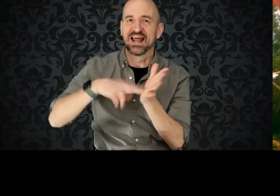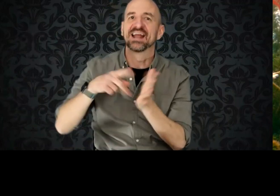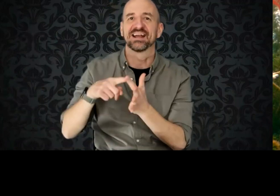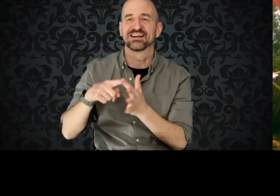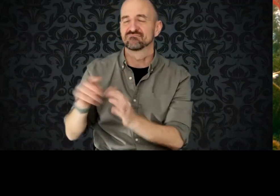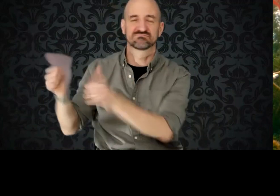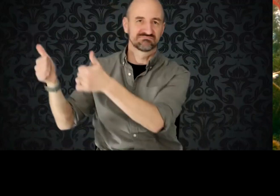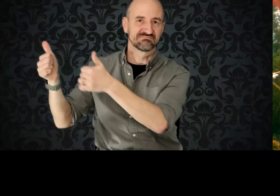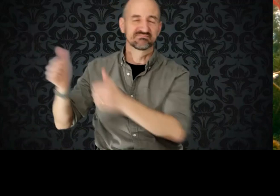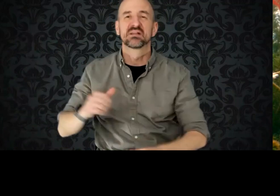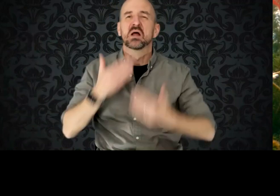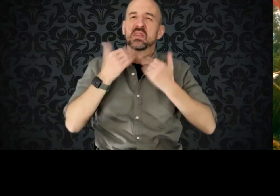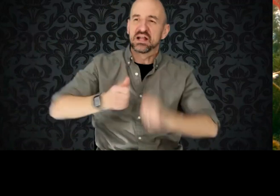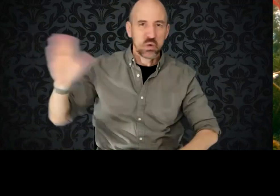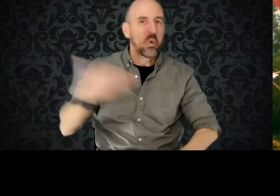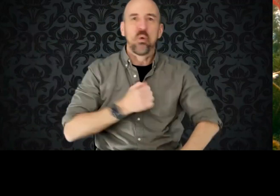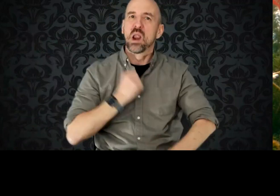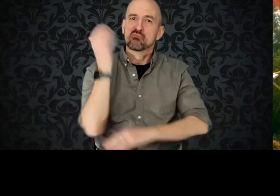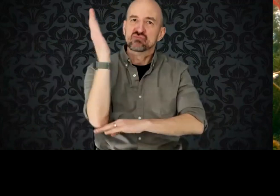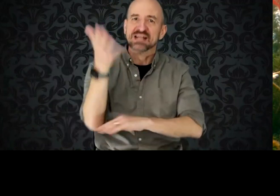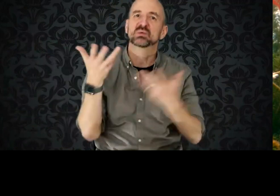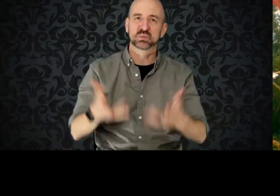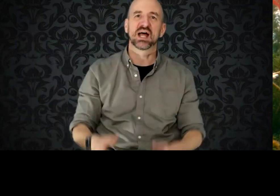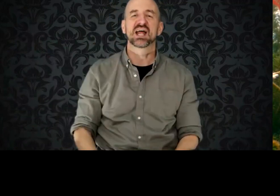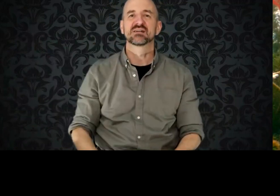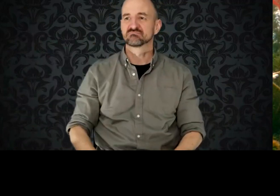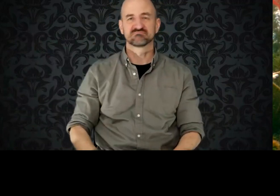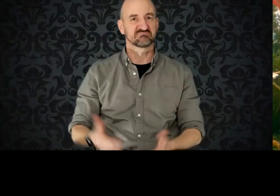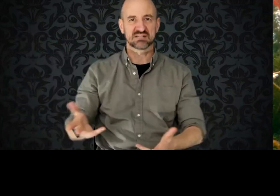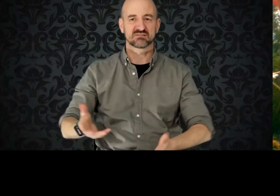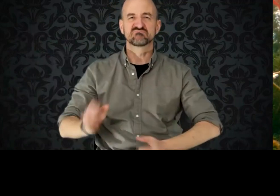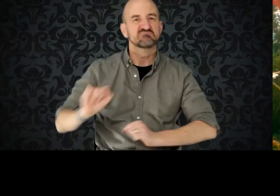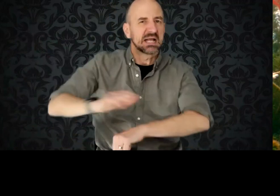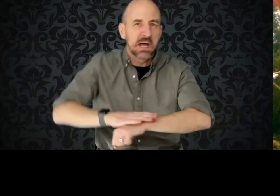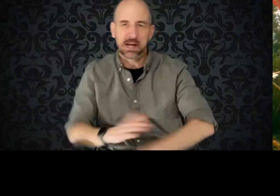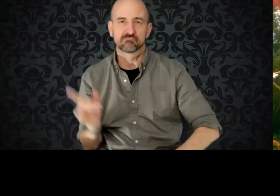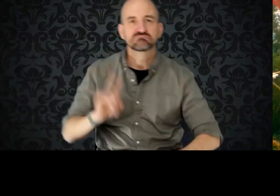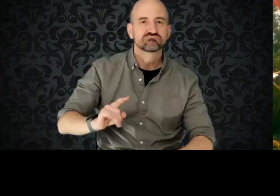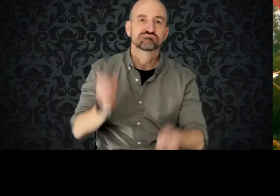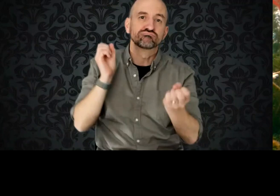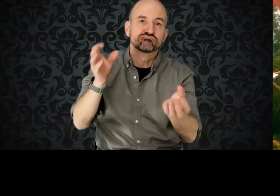with gardens firewall well-being